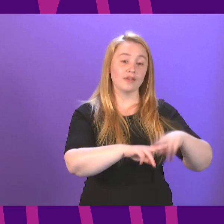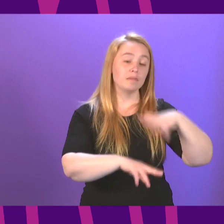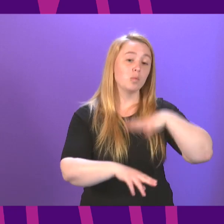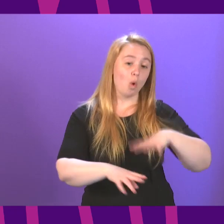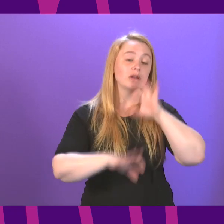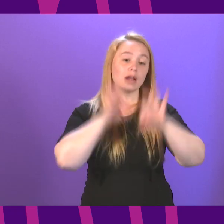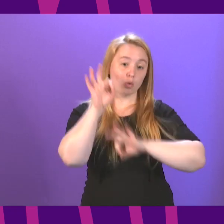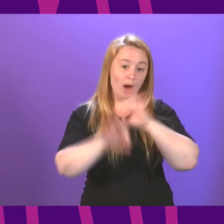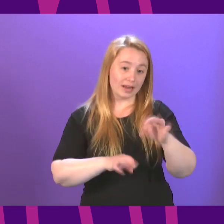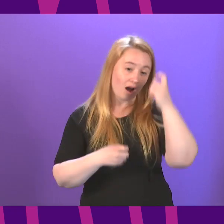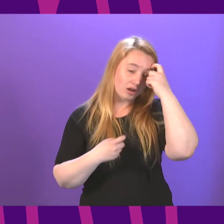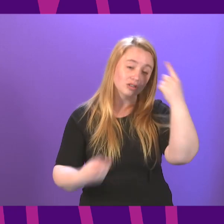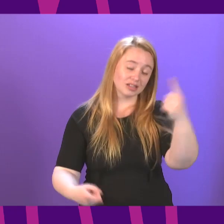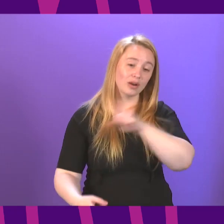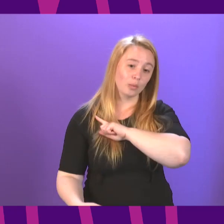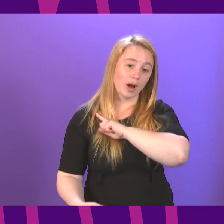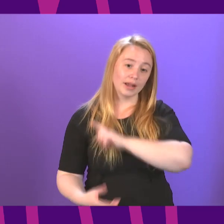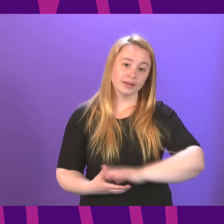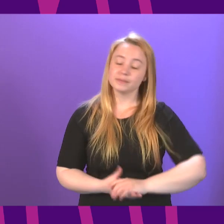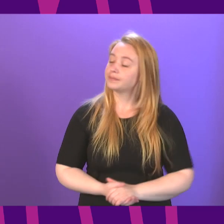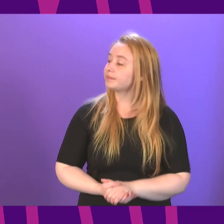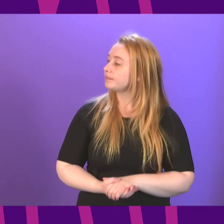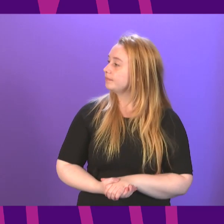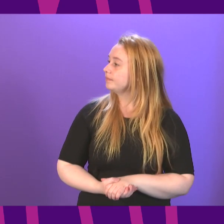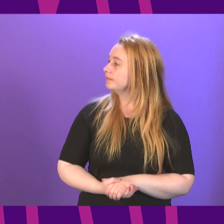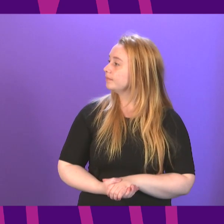Anas Sarwar: We cannot put